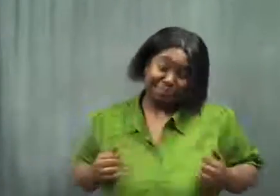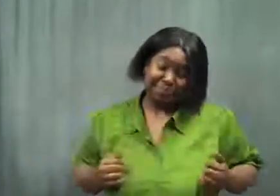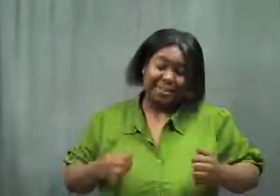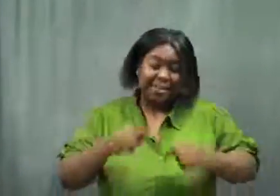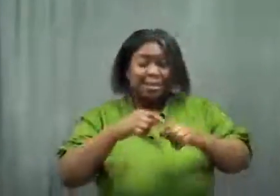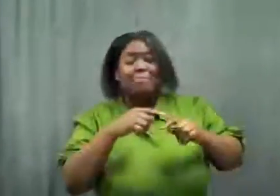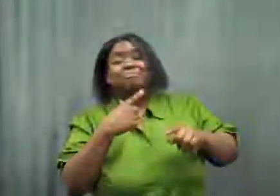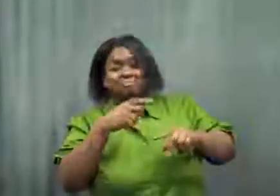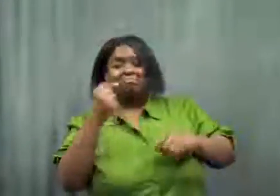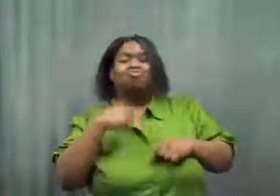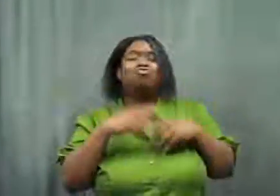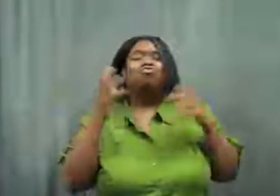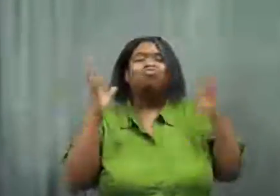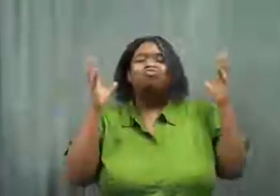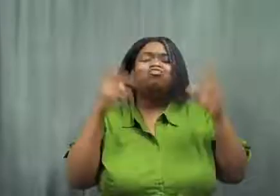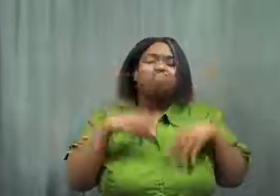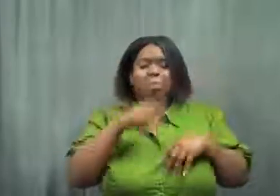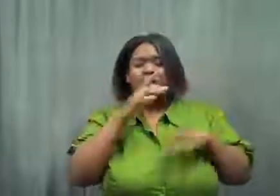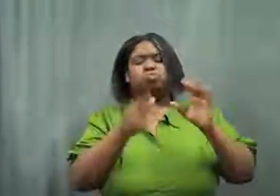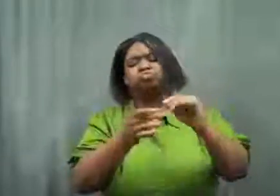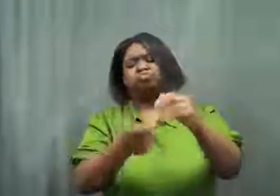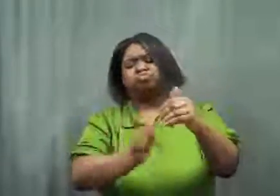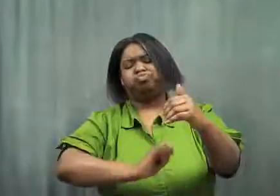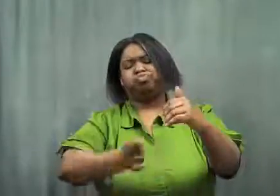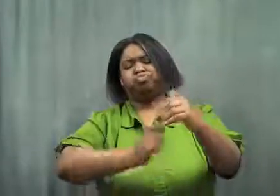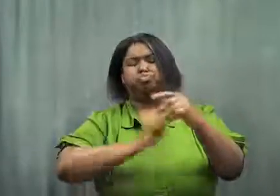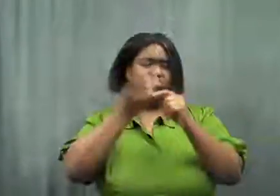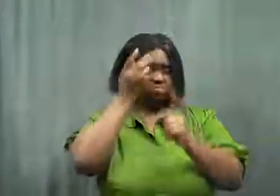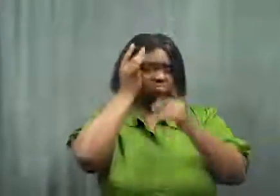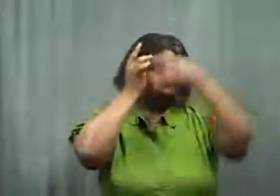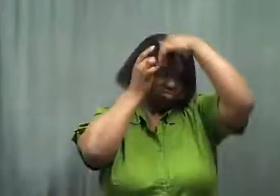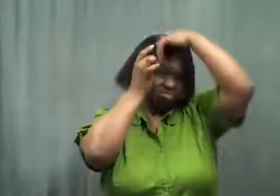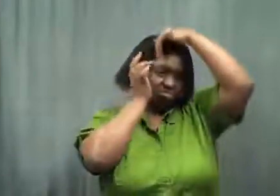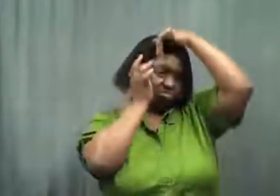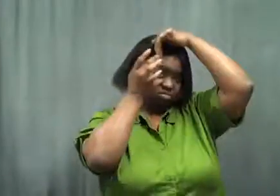Anyway, my mother gets to work combing my hair.